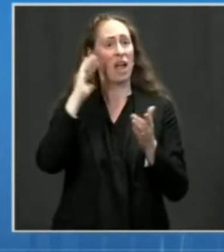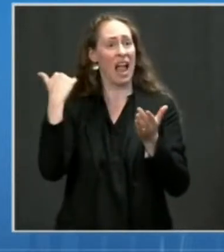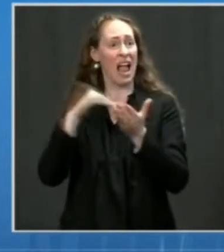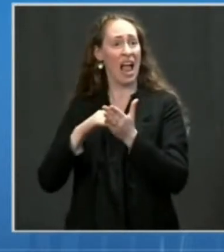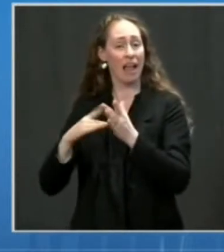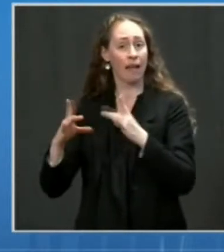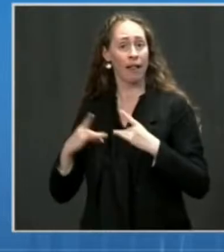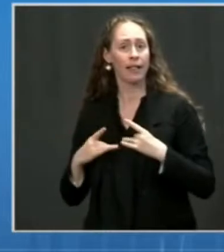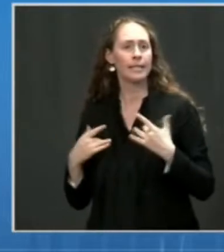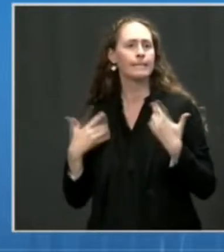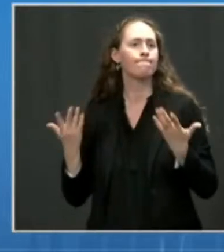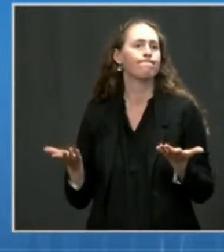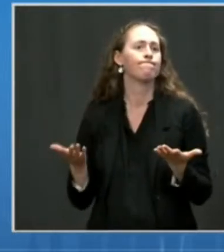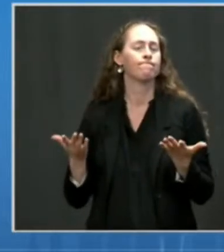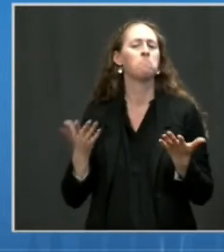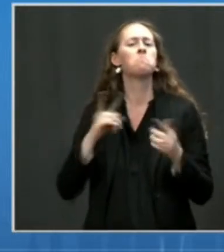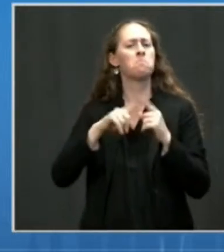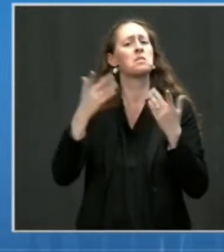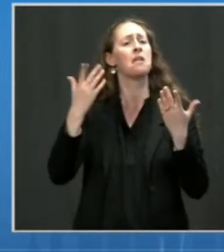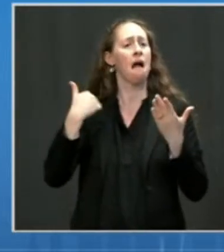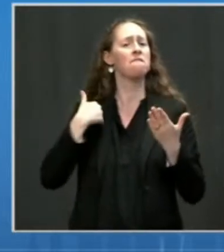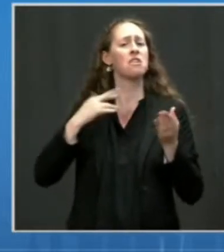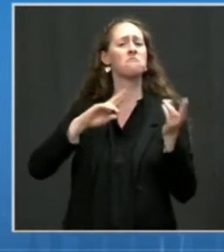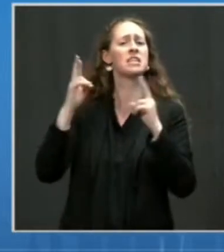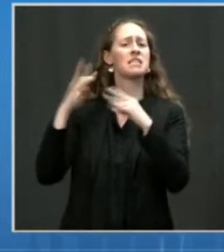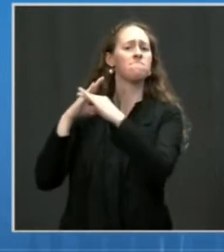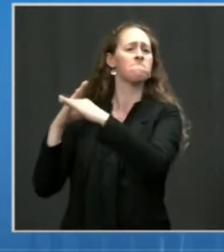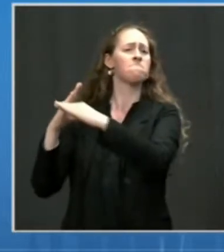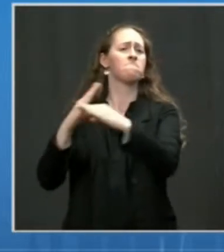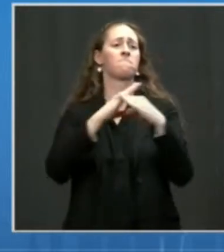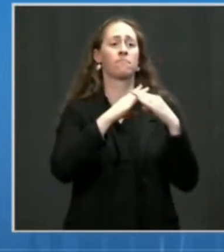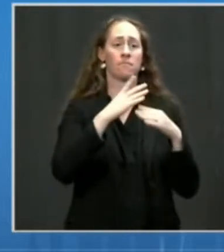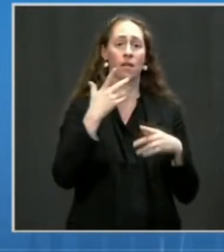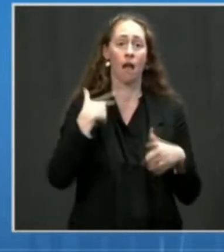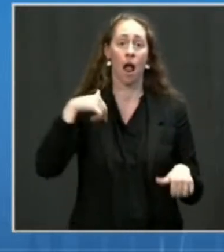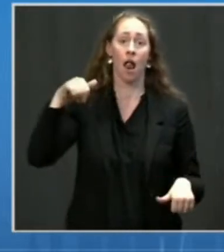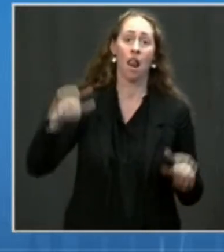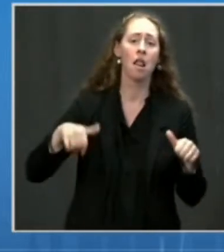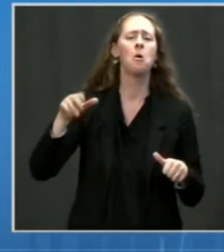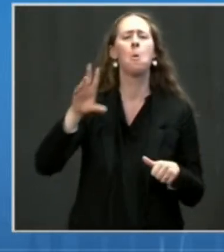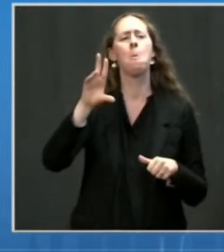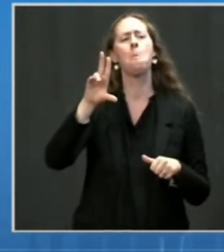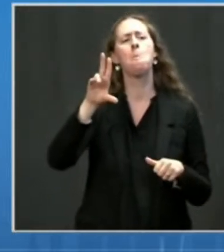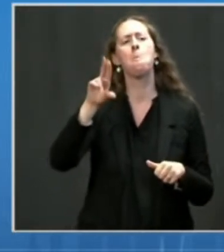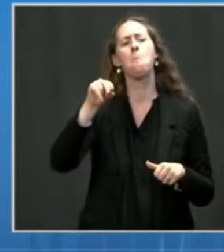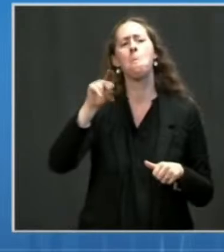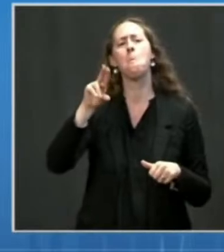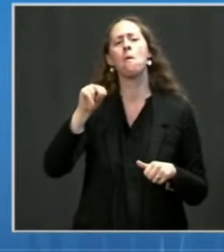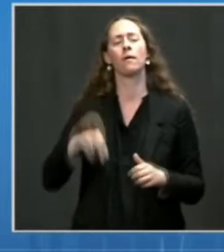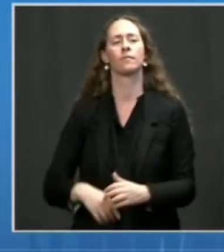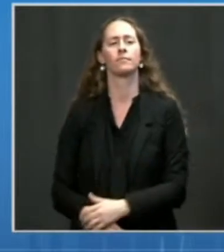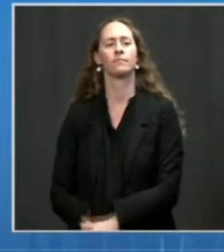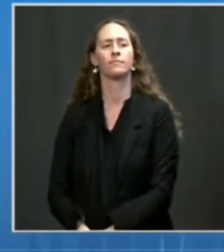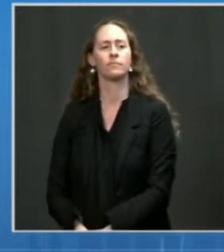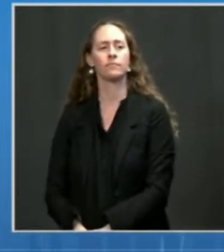PROTECTED FOR A REASONABLE PERIOD OF TIME FROM REINFECTION. IT ISN'T PERFECT, BUT IT'S GOOD PROTECTION.